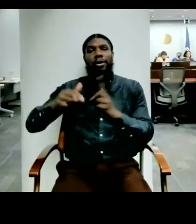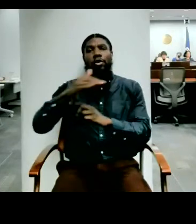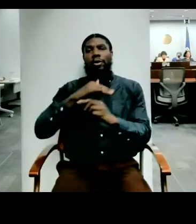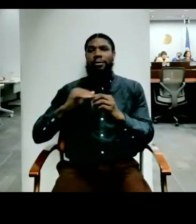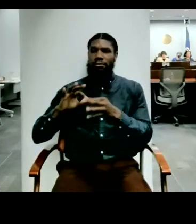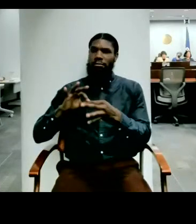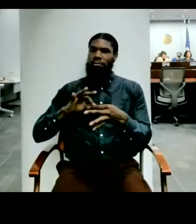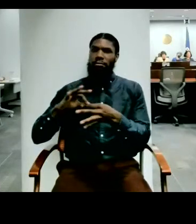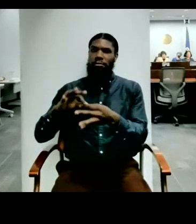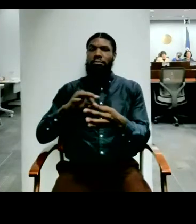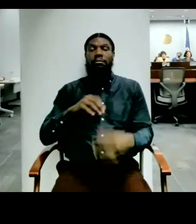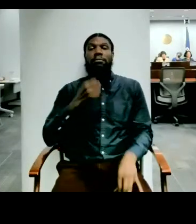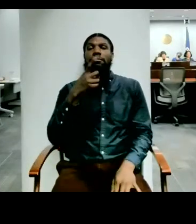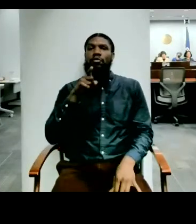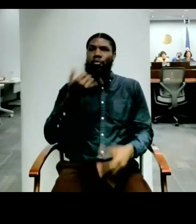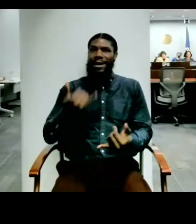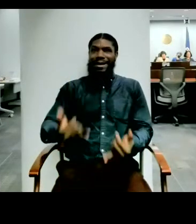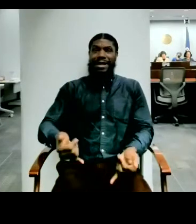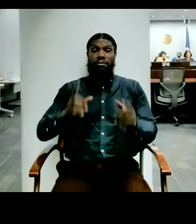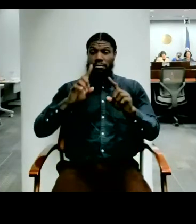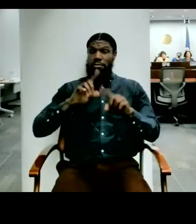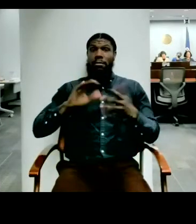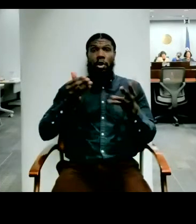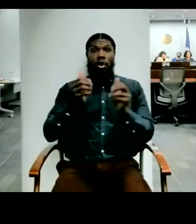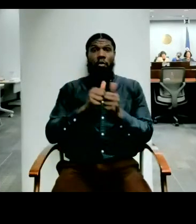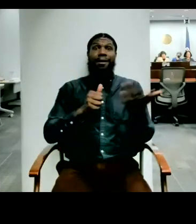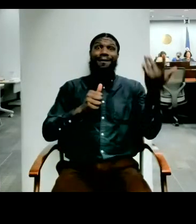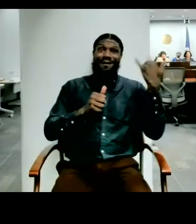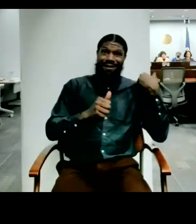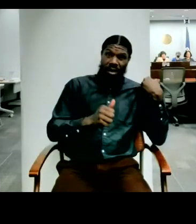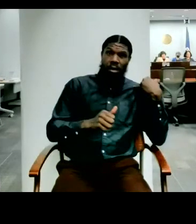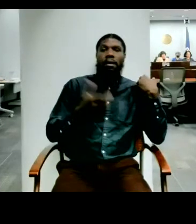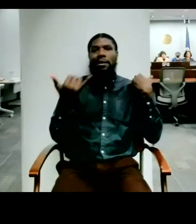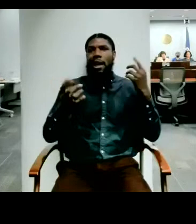We are in a very different work environment. Unlike the work environment we grew up with,